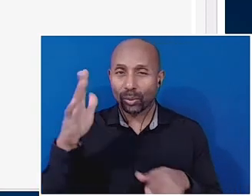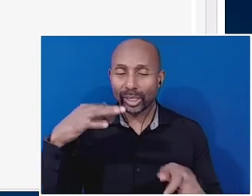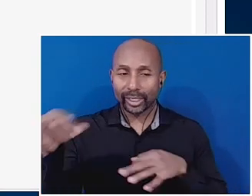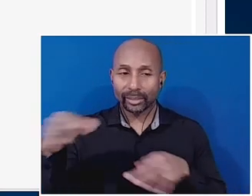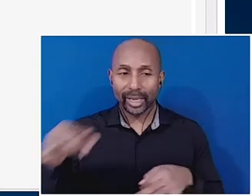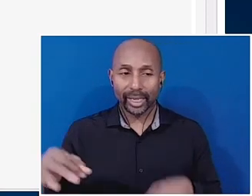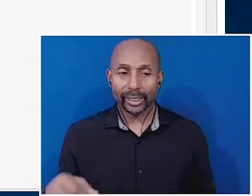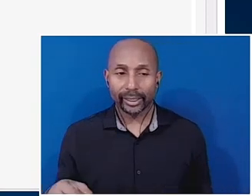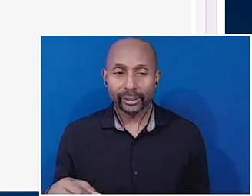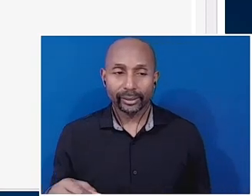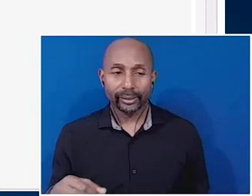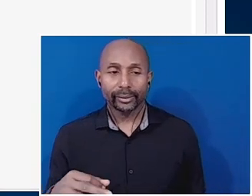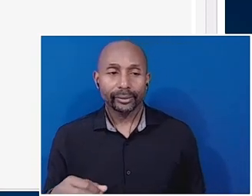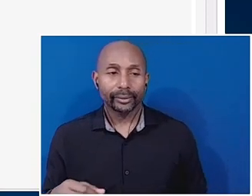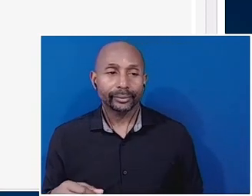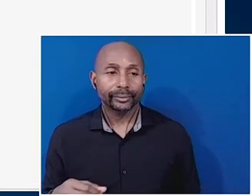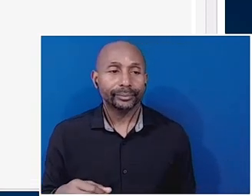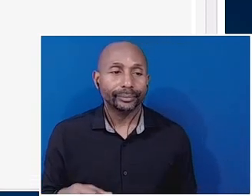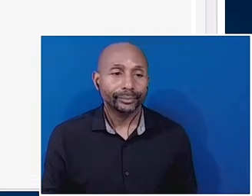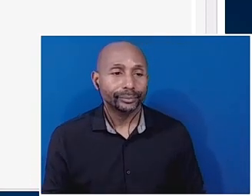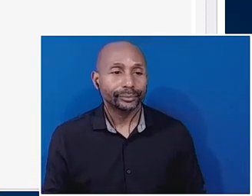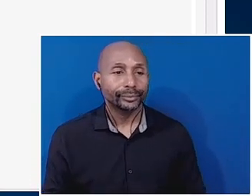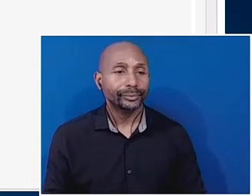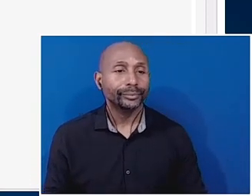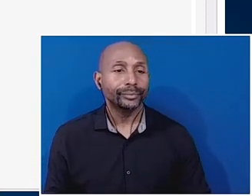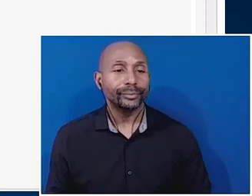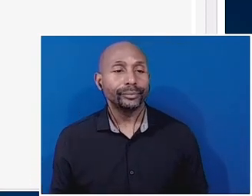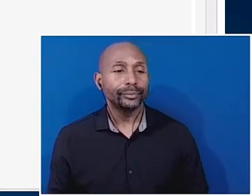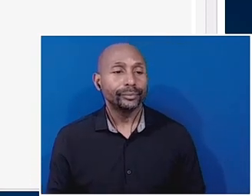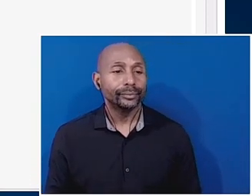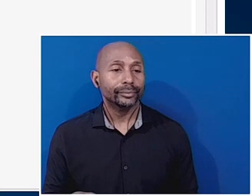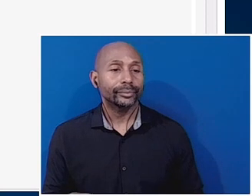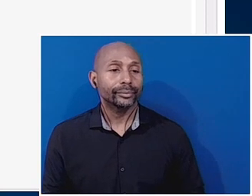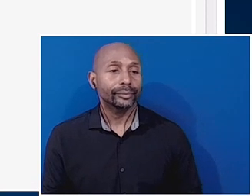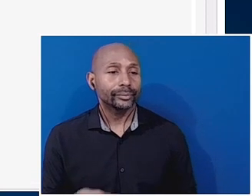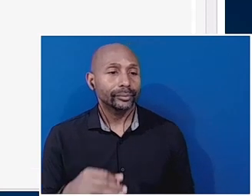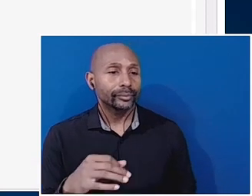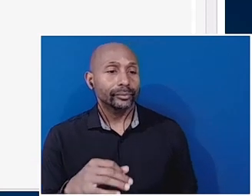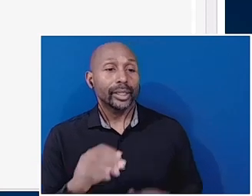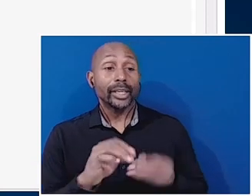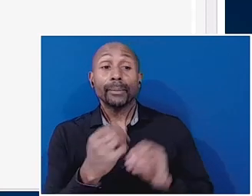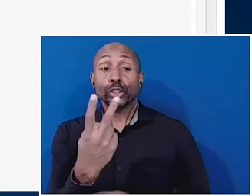Where it says a mechanism for conducting at reasonable visits to a representative